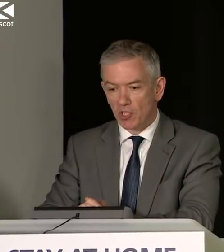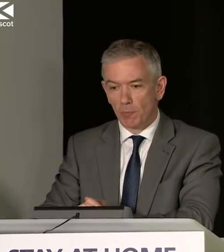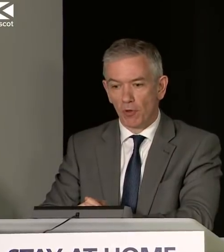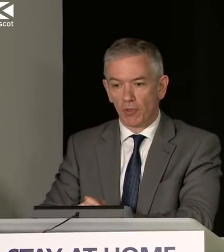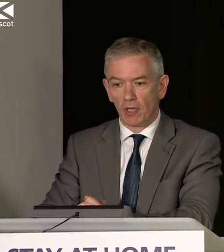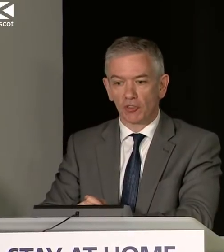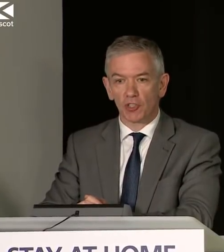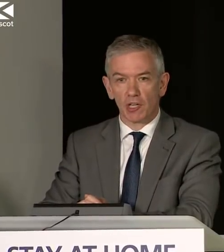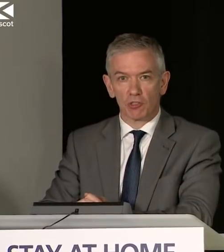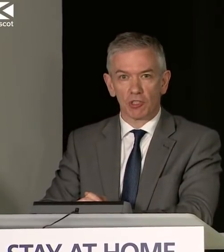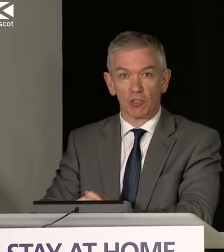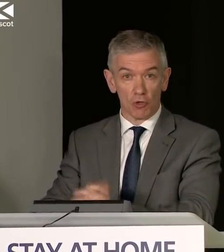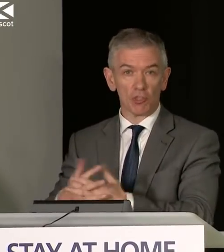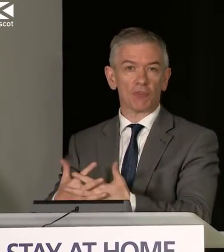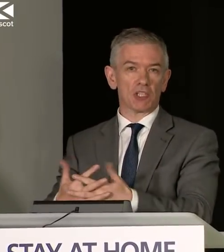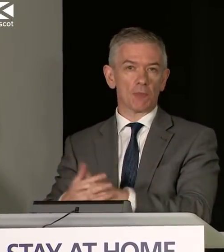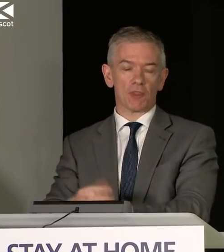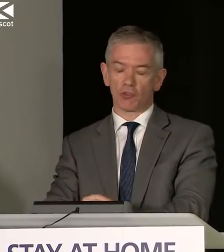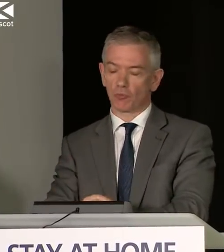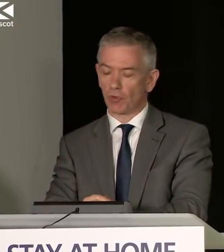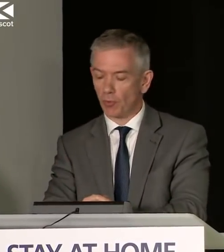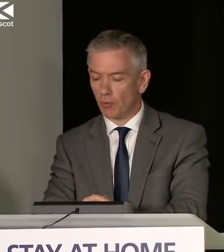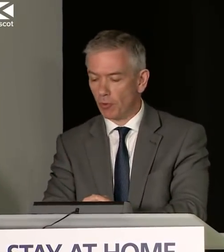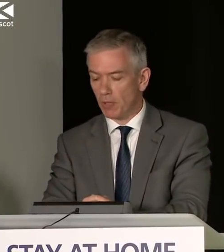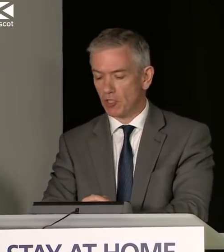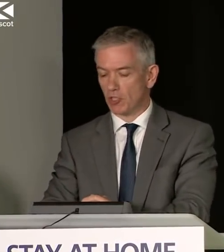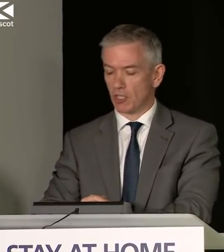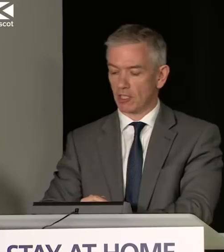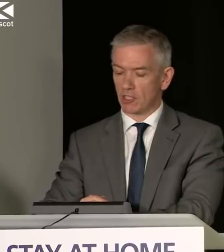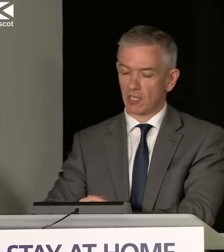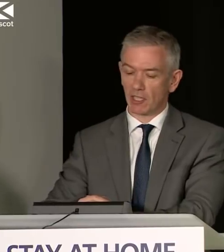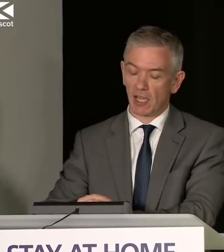which is about their trials into the use of dexamethasone with some patients, certainly